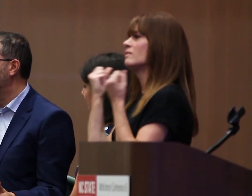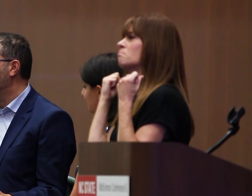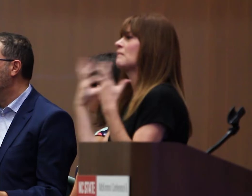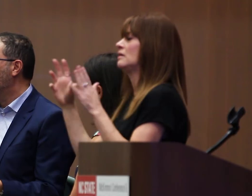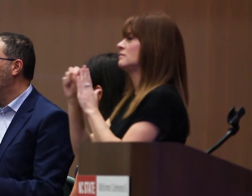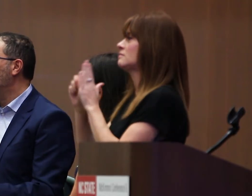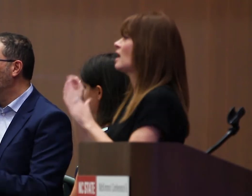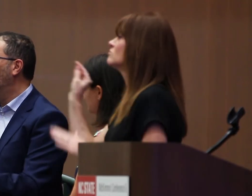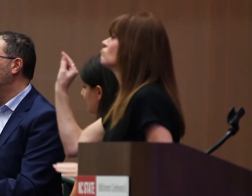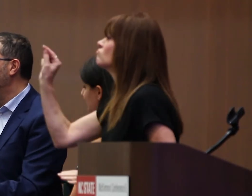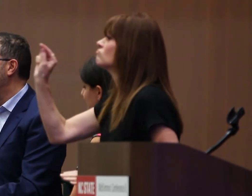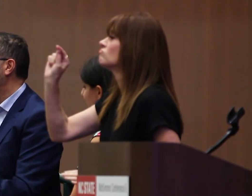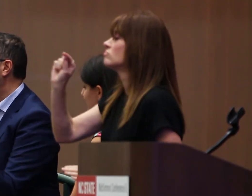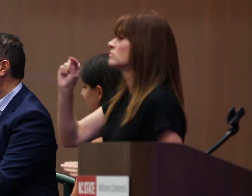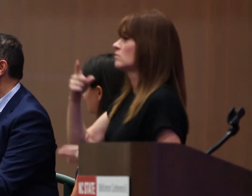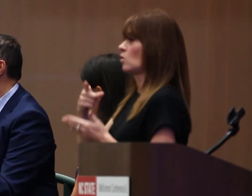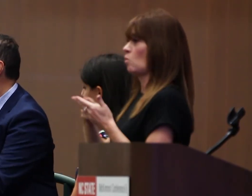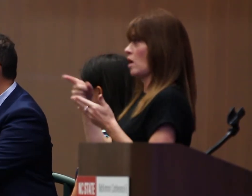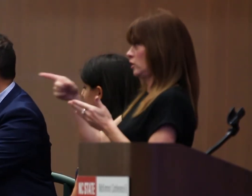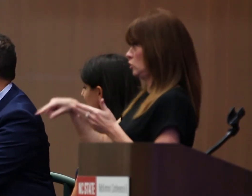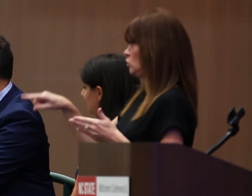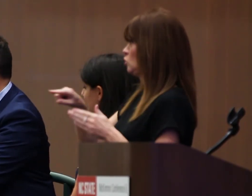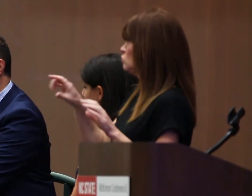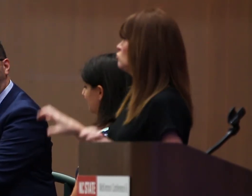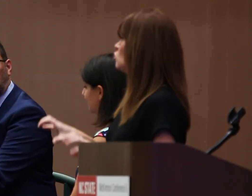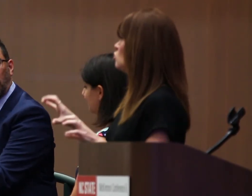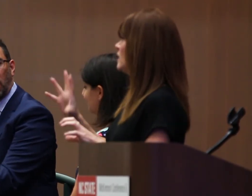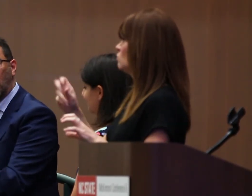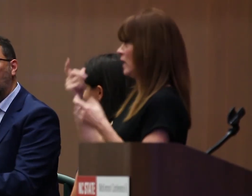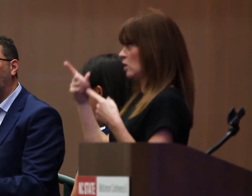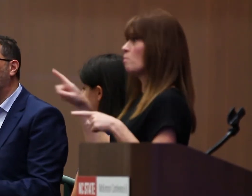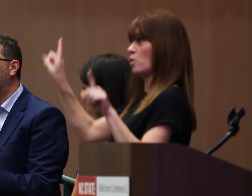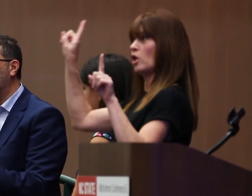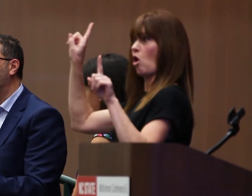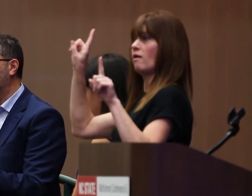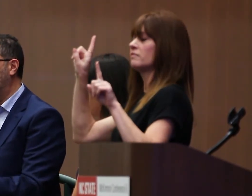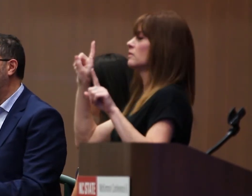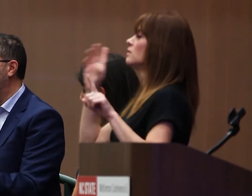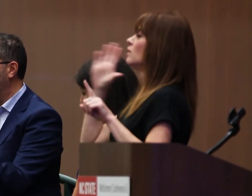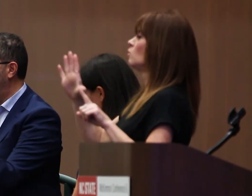what you all do, if and when you pull it off, will put North Carolina first.